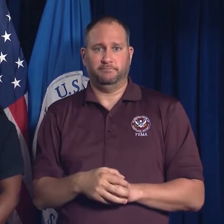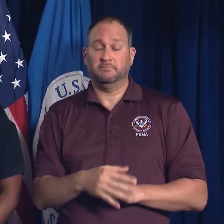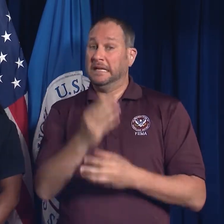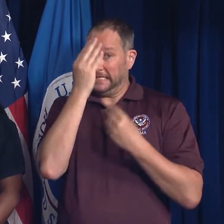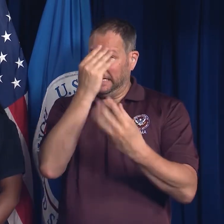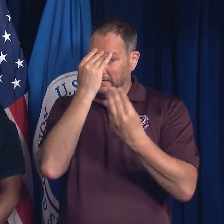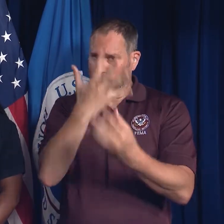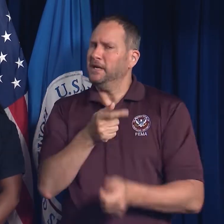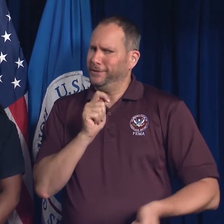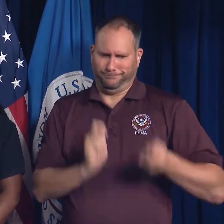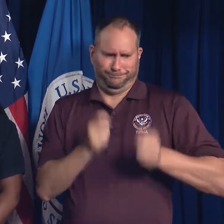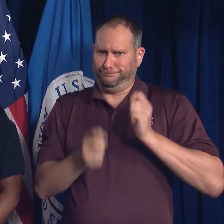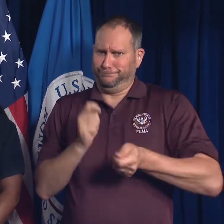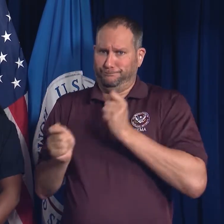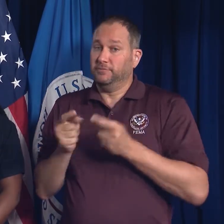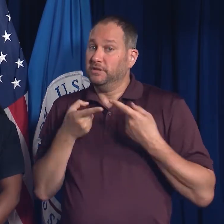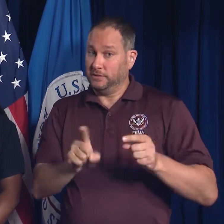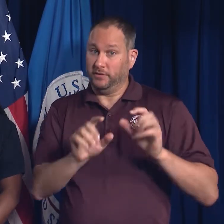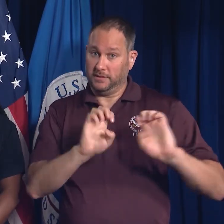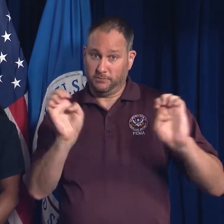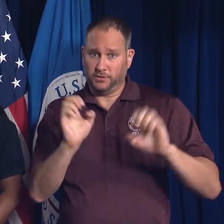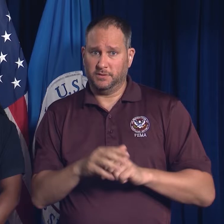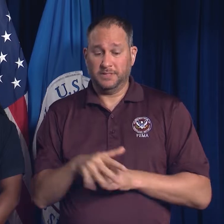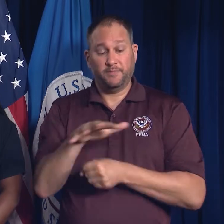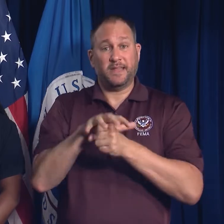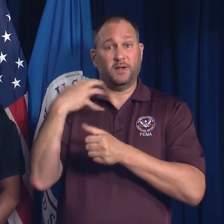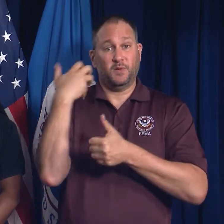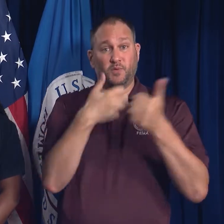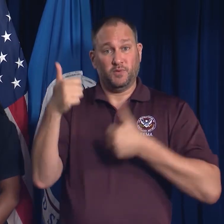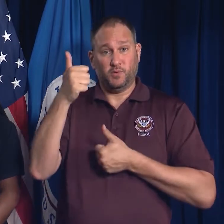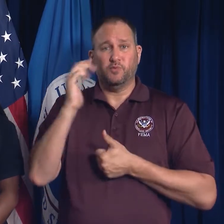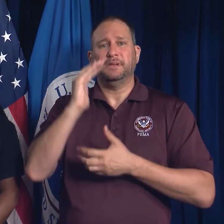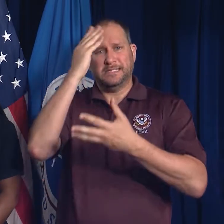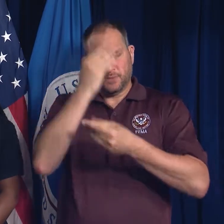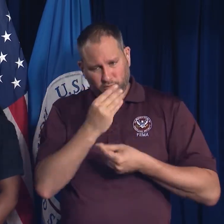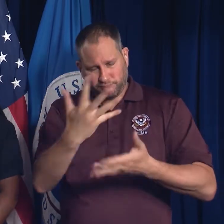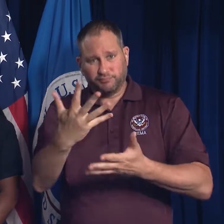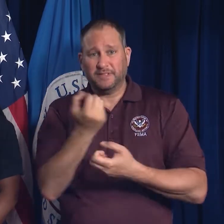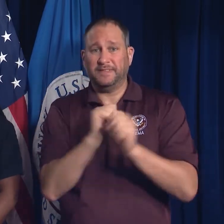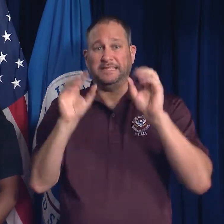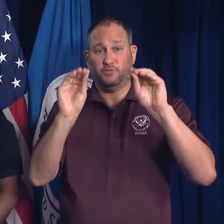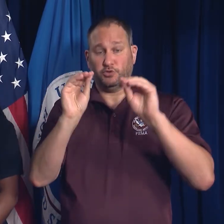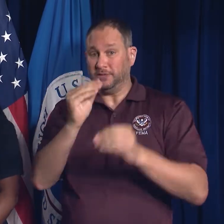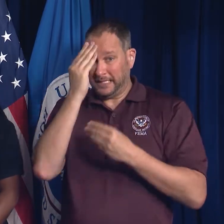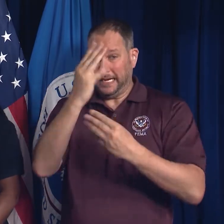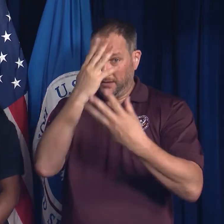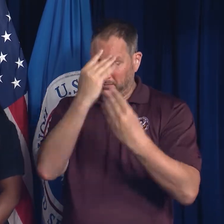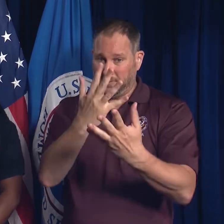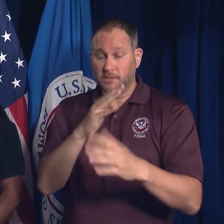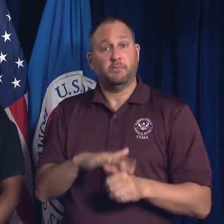Information can change quickly during an emergency. Local authorities will share safety instructions and updates